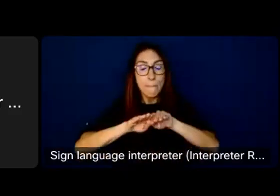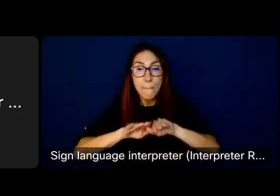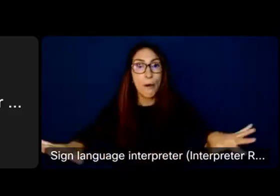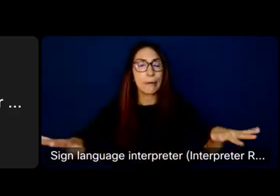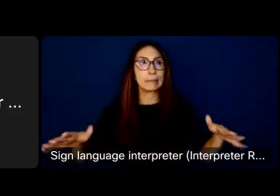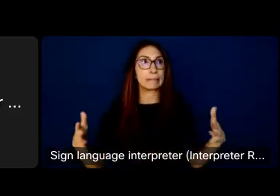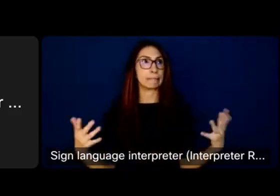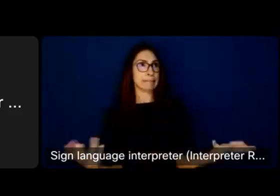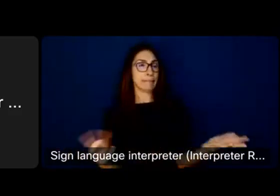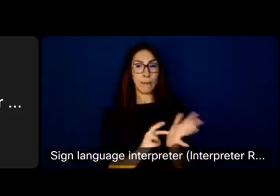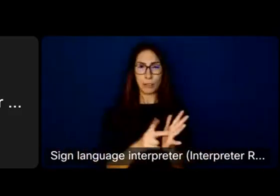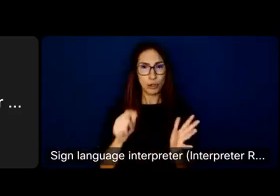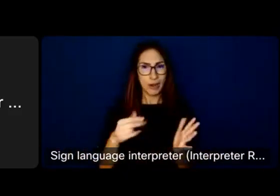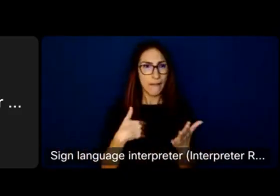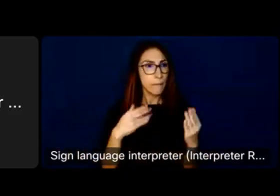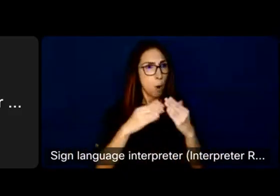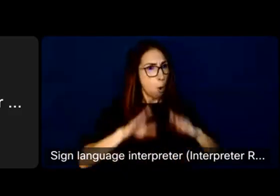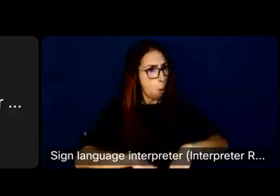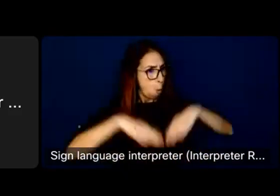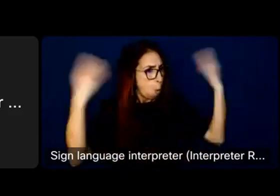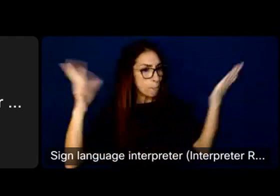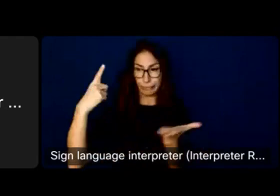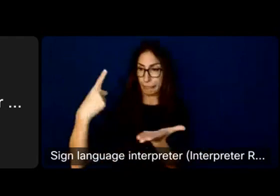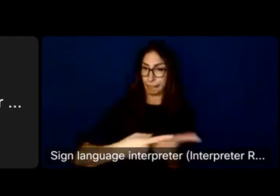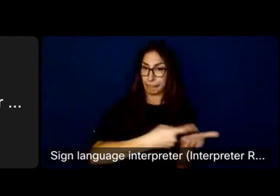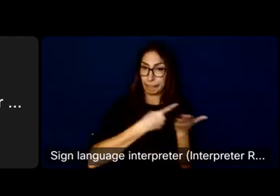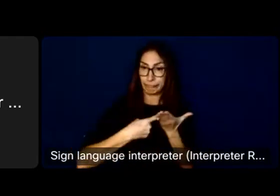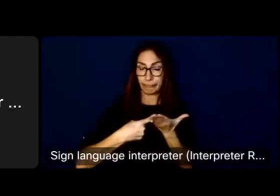medical care in general and not just limited to being a